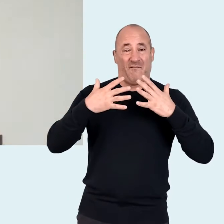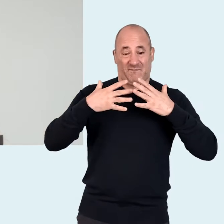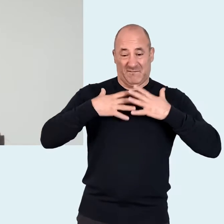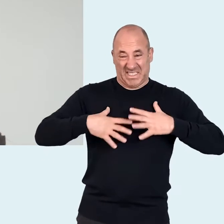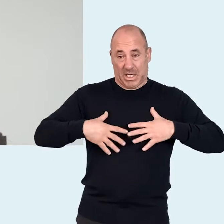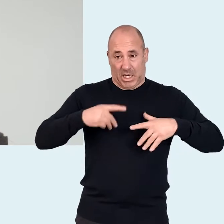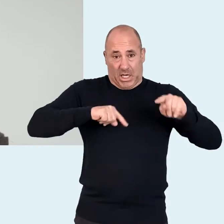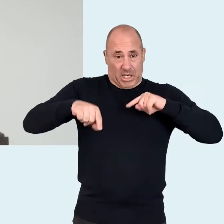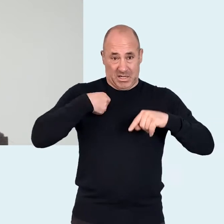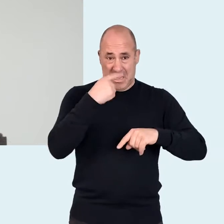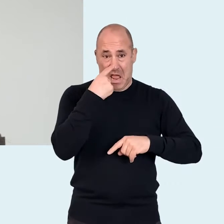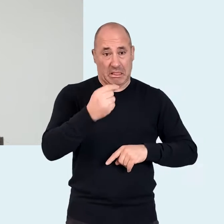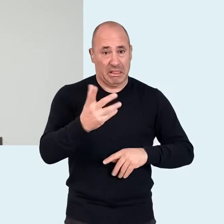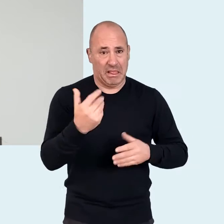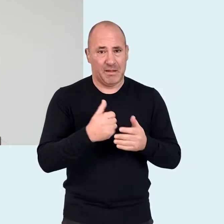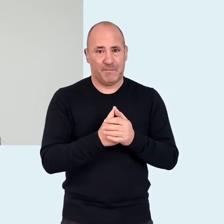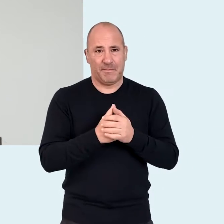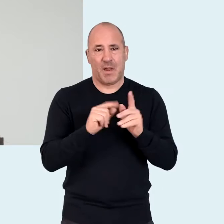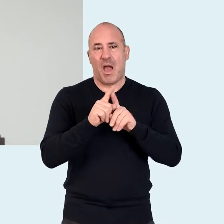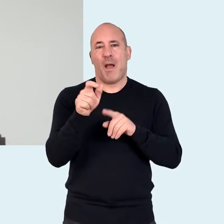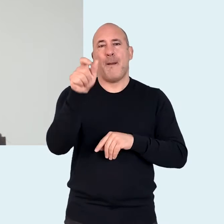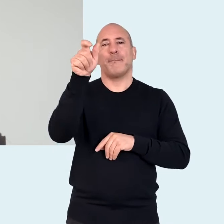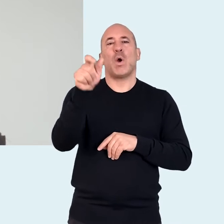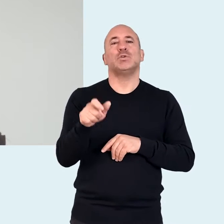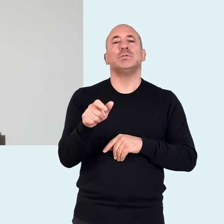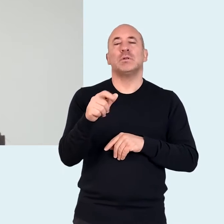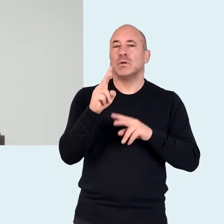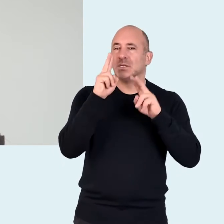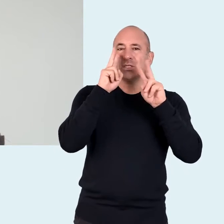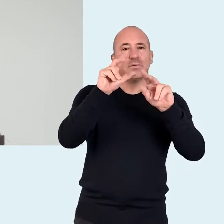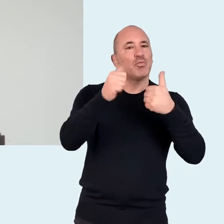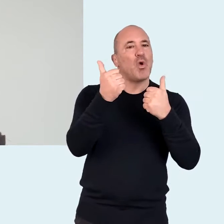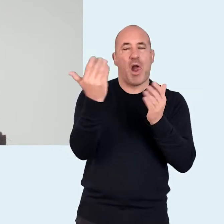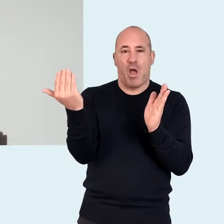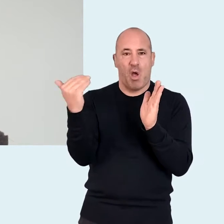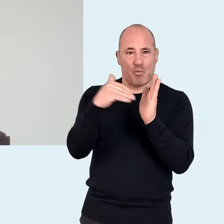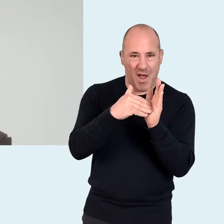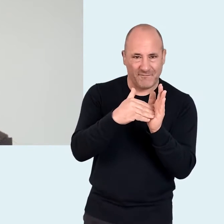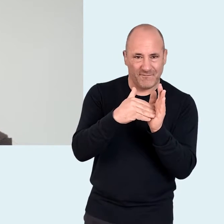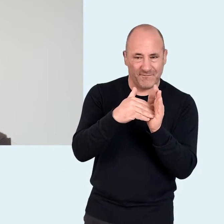And then there are the physical things that we can do. So if a sight impaired person arrives